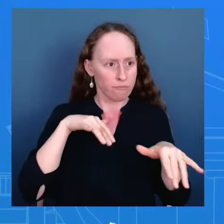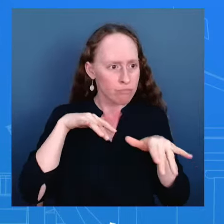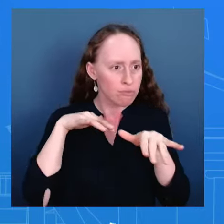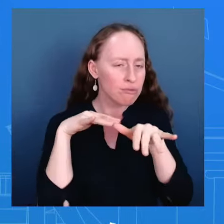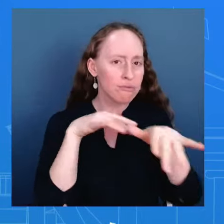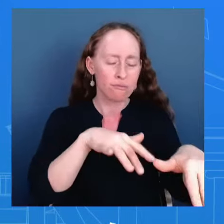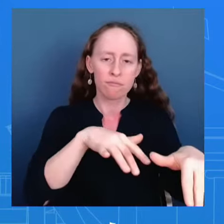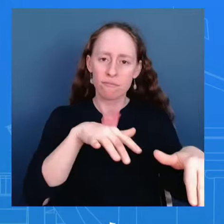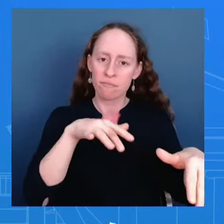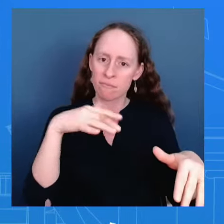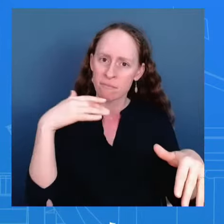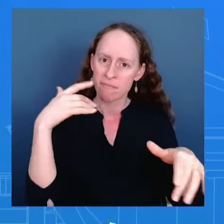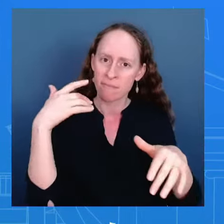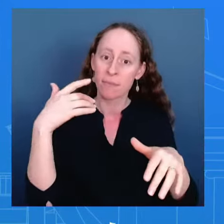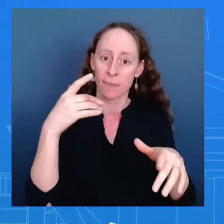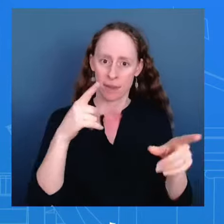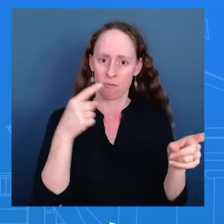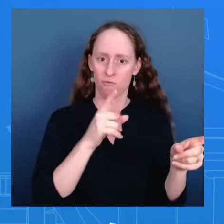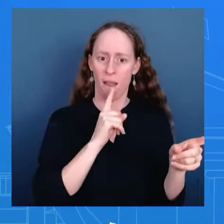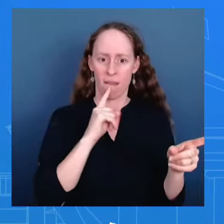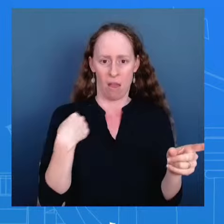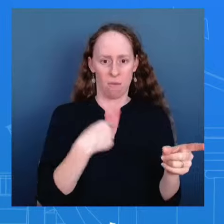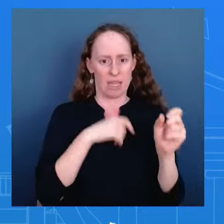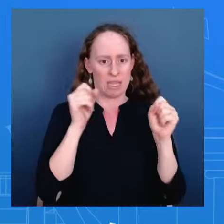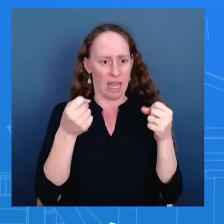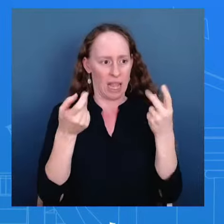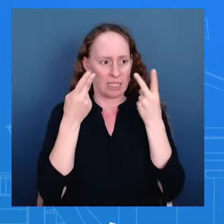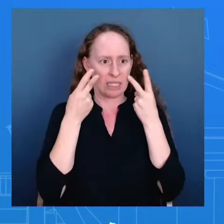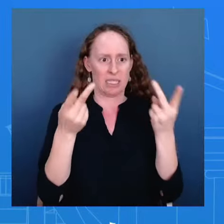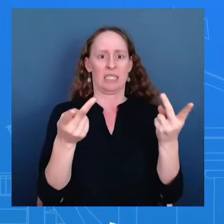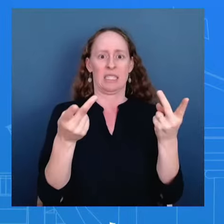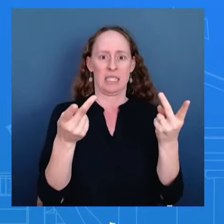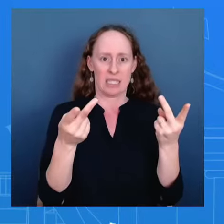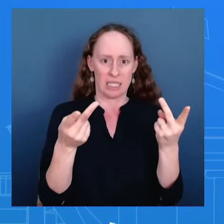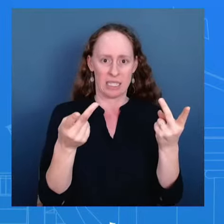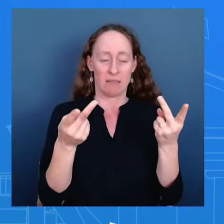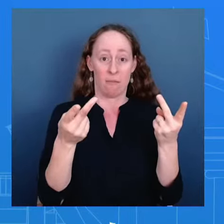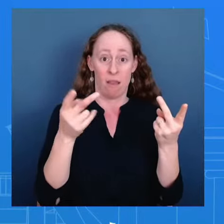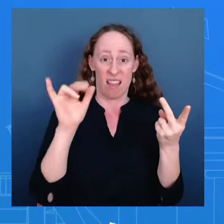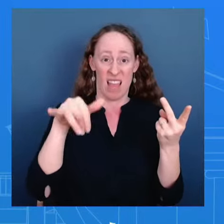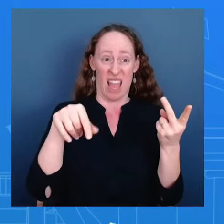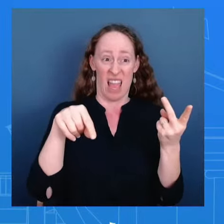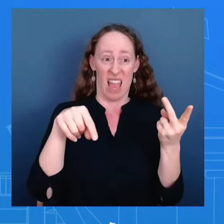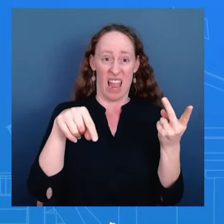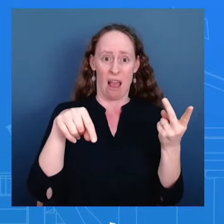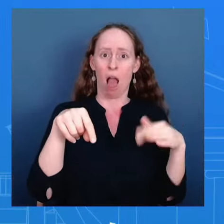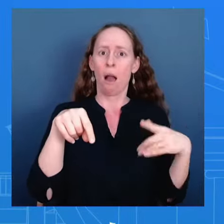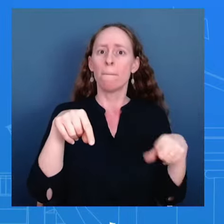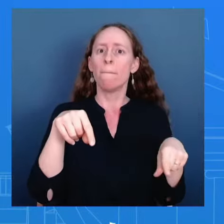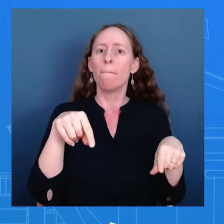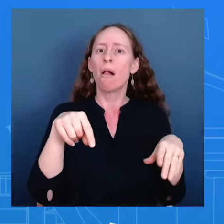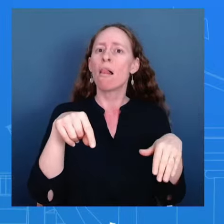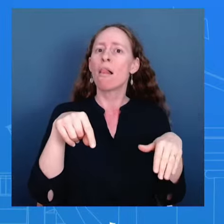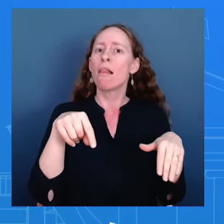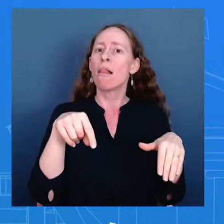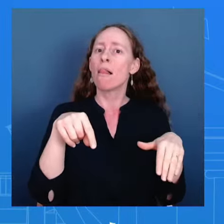I think it's very obvious what that is, and we have not seen them move in that way. What happened Sunday, tragic, very tragic.